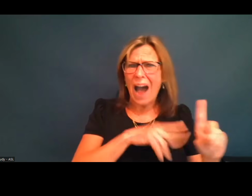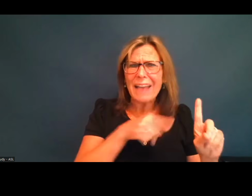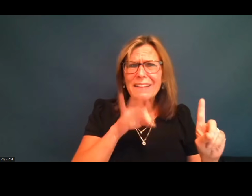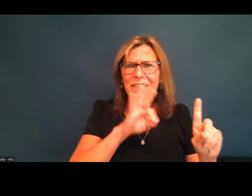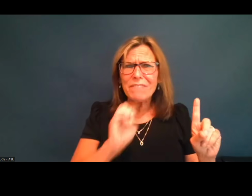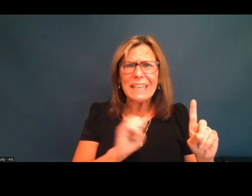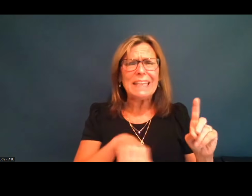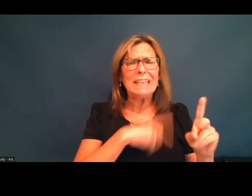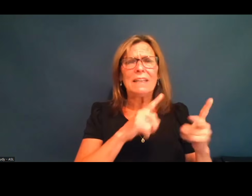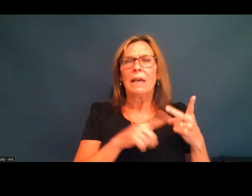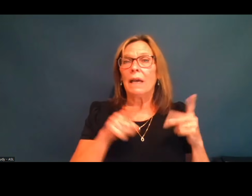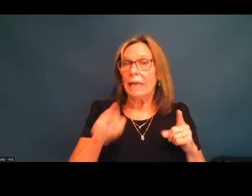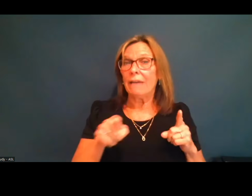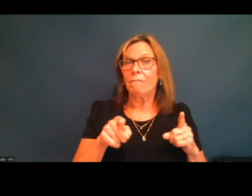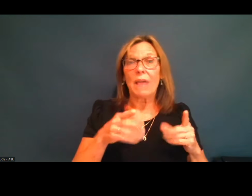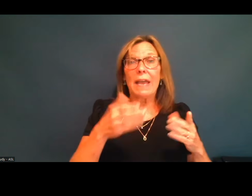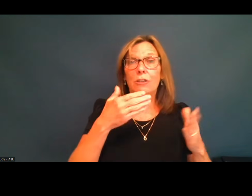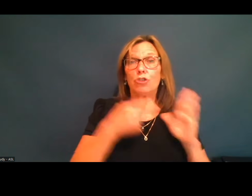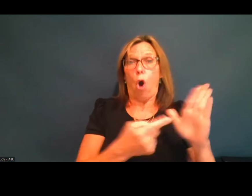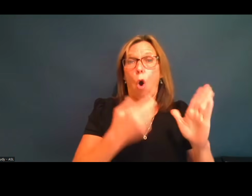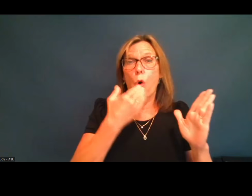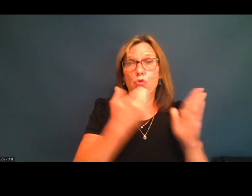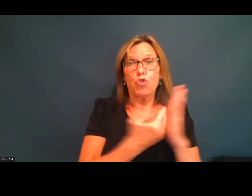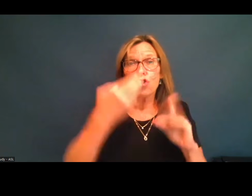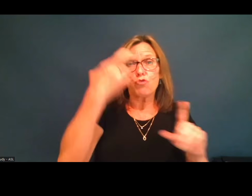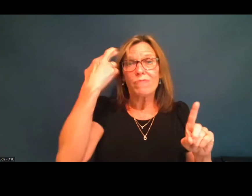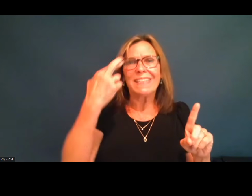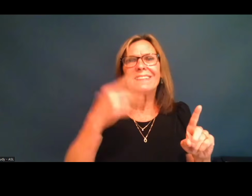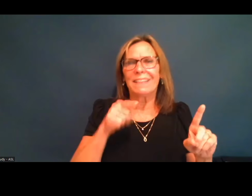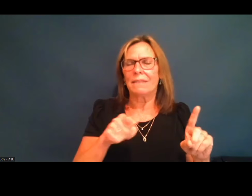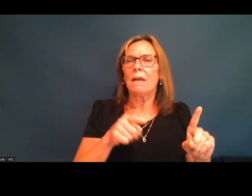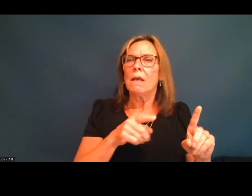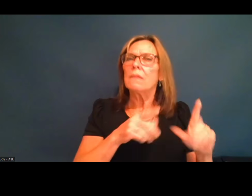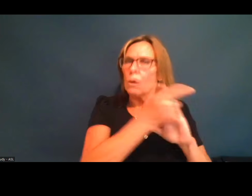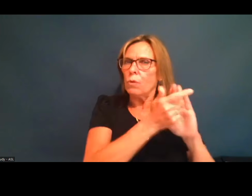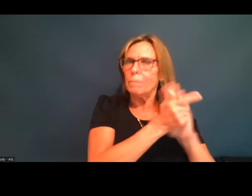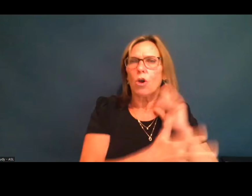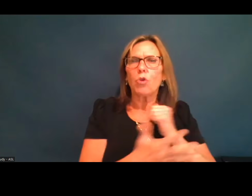it would take time also if you filed a complaint in state court today, I'm sure it would take a significant amount of